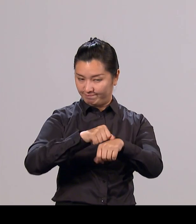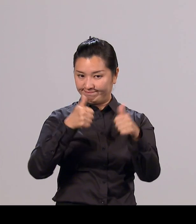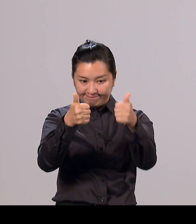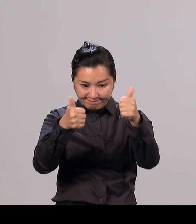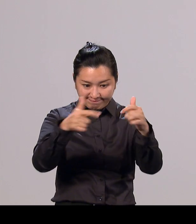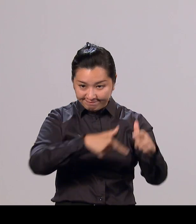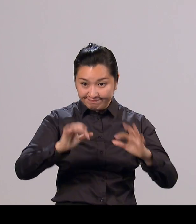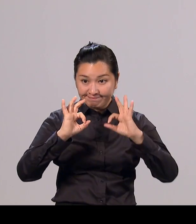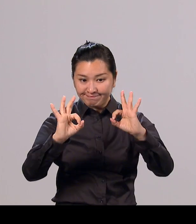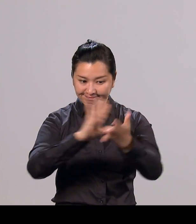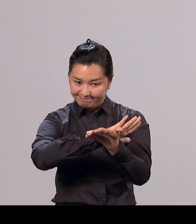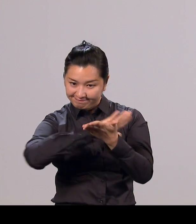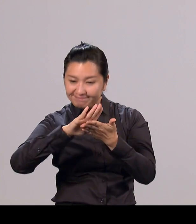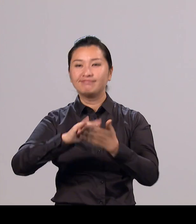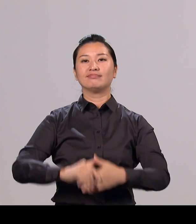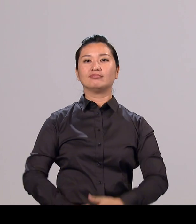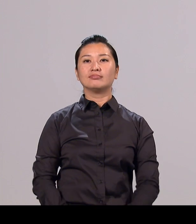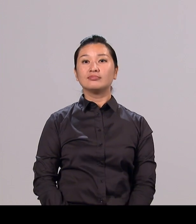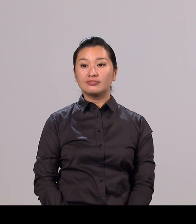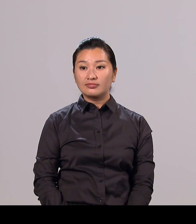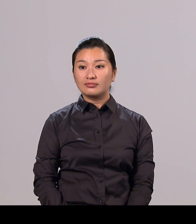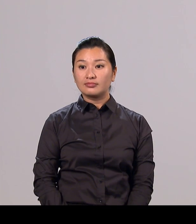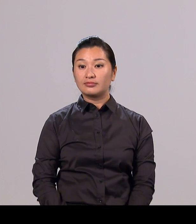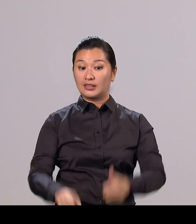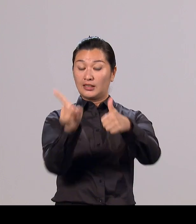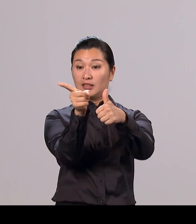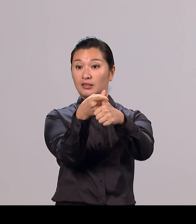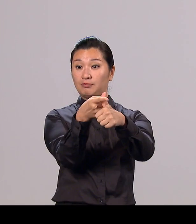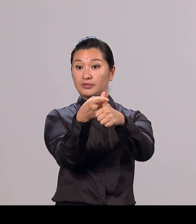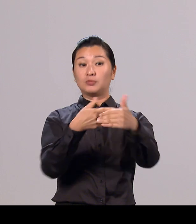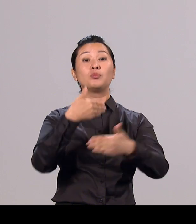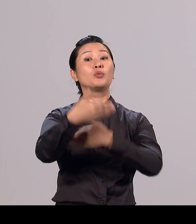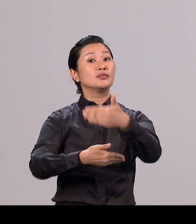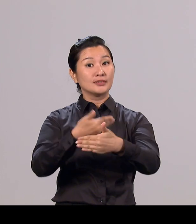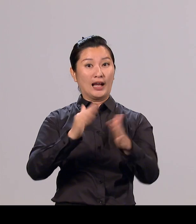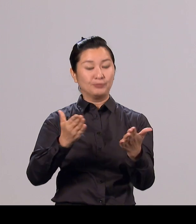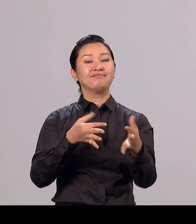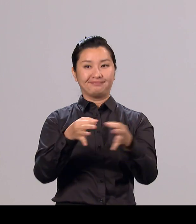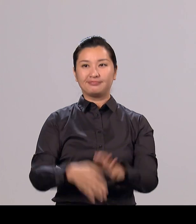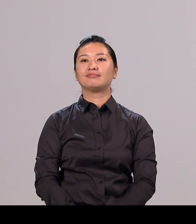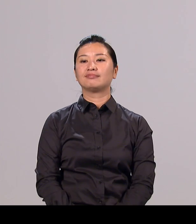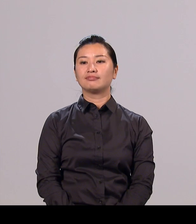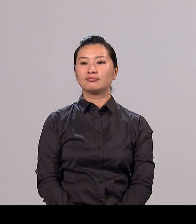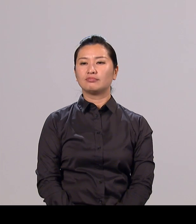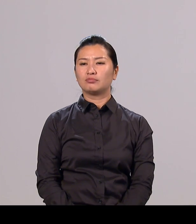First question, how do we progress? We aspire to be among the leading cities in the world,